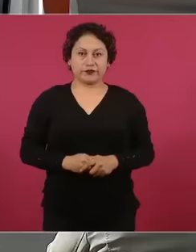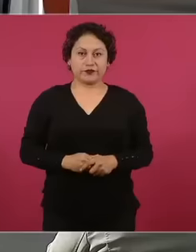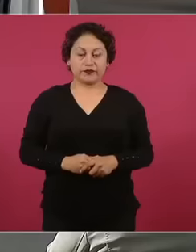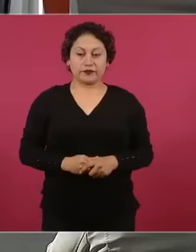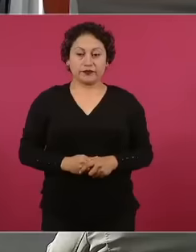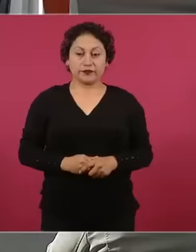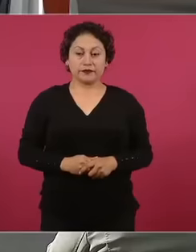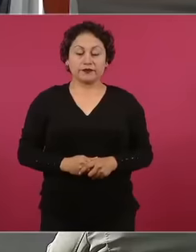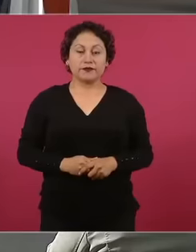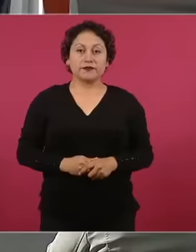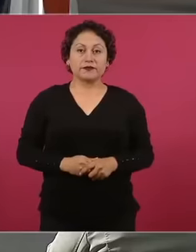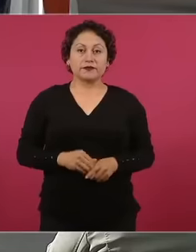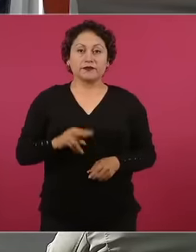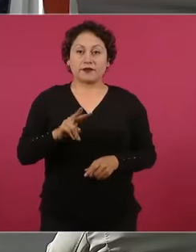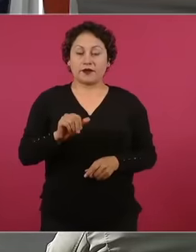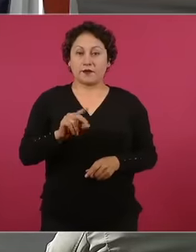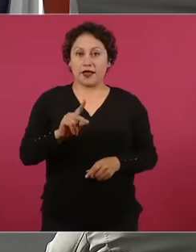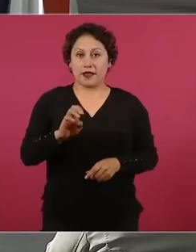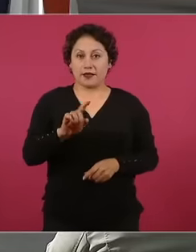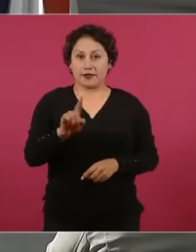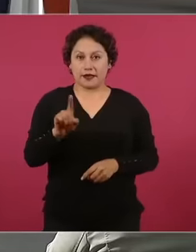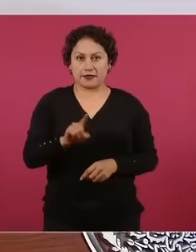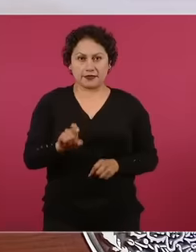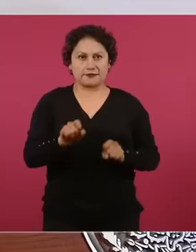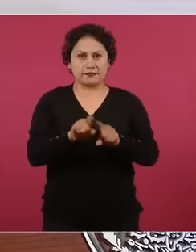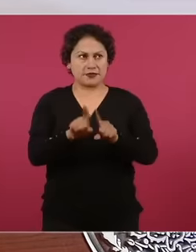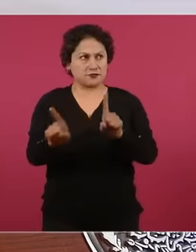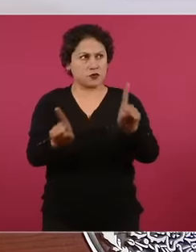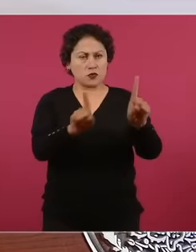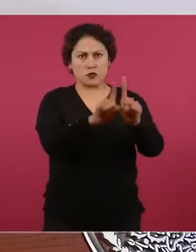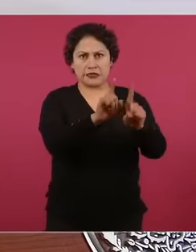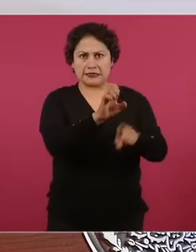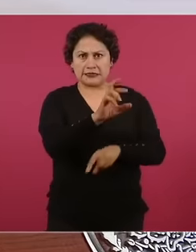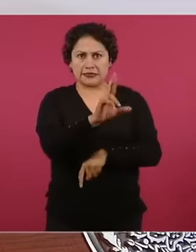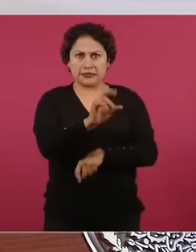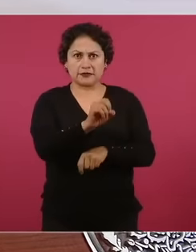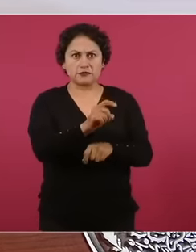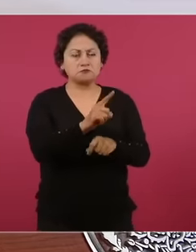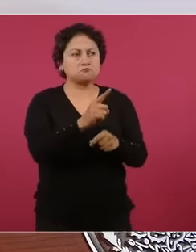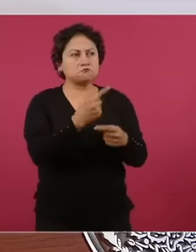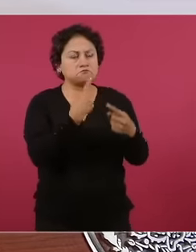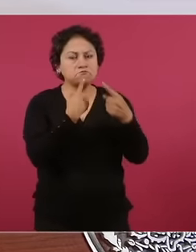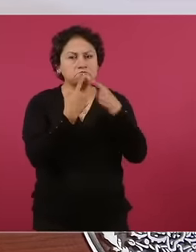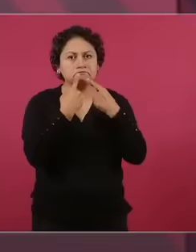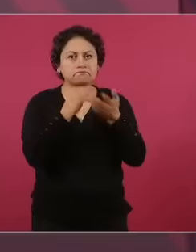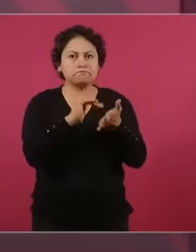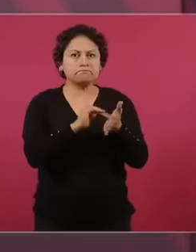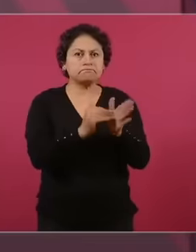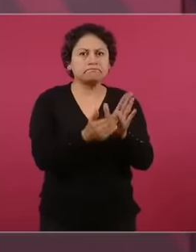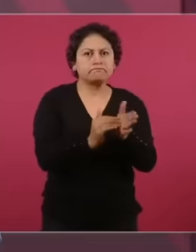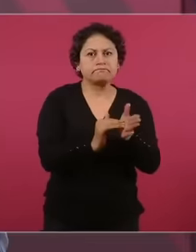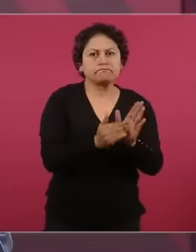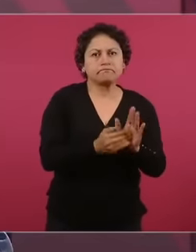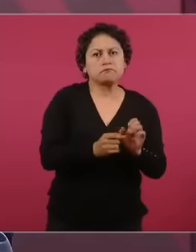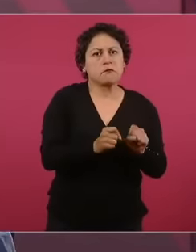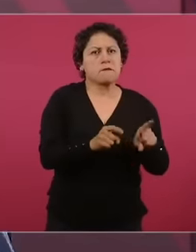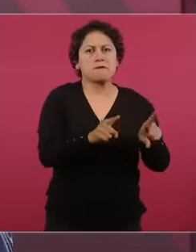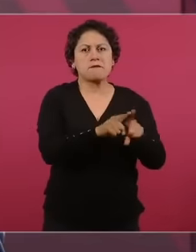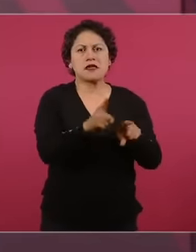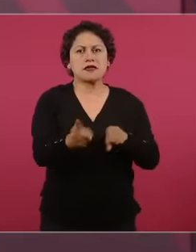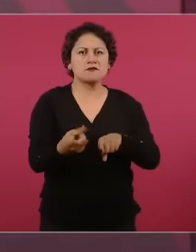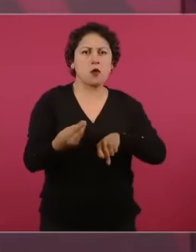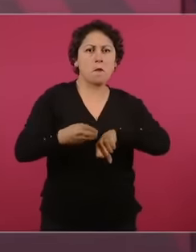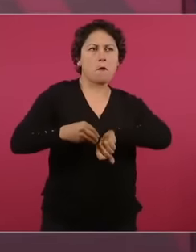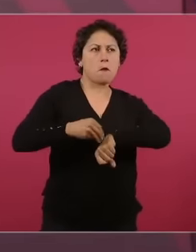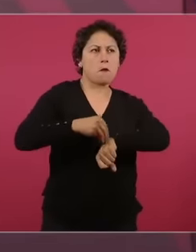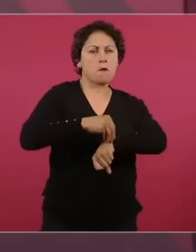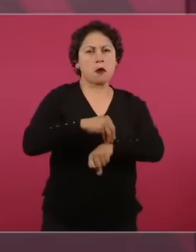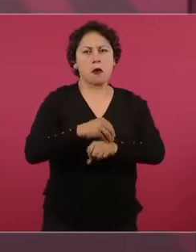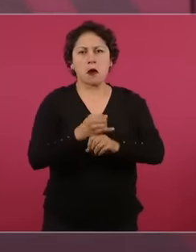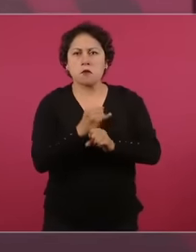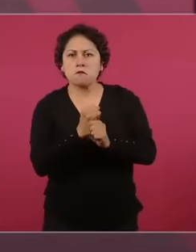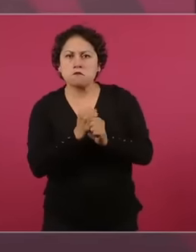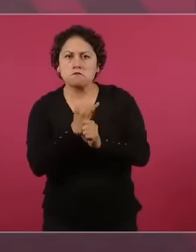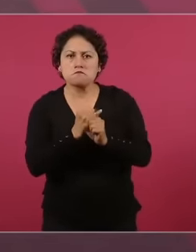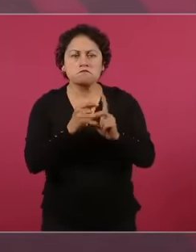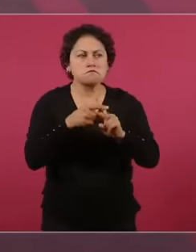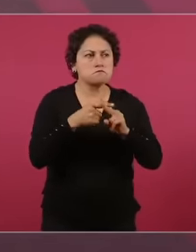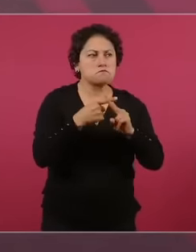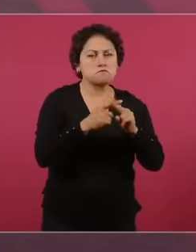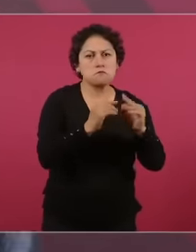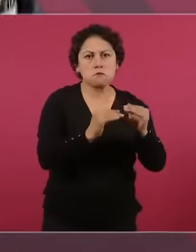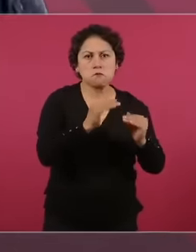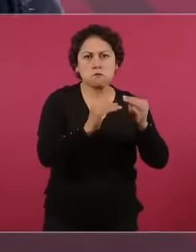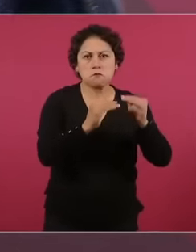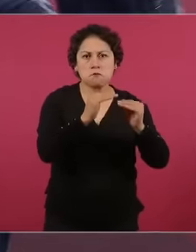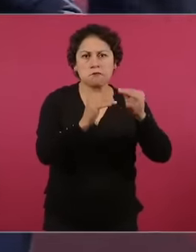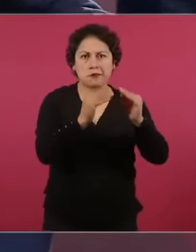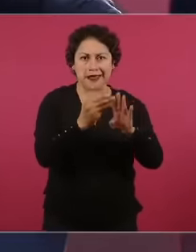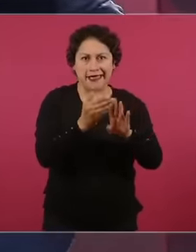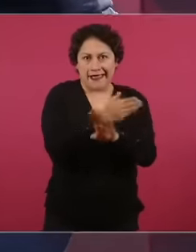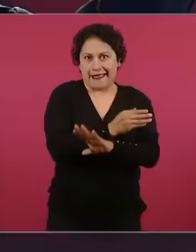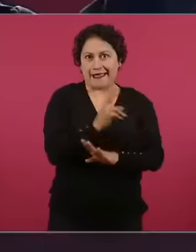agreed with Ciro and they began to inflate the polls before 2006 to prepare the